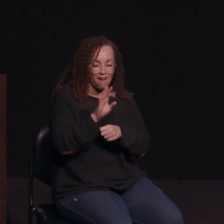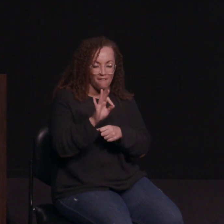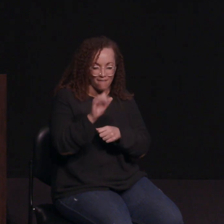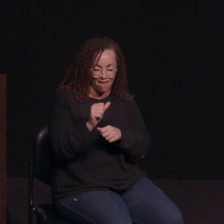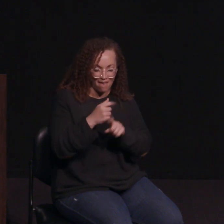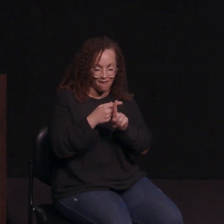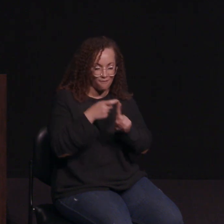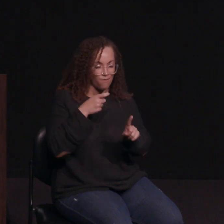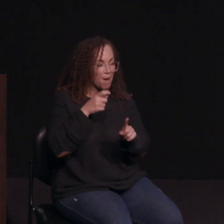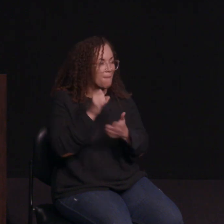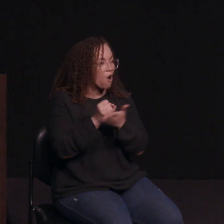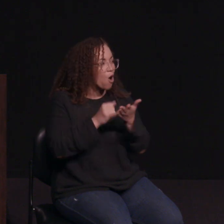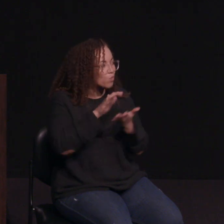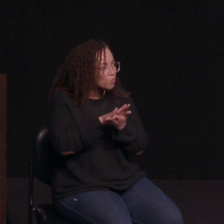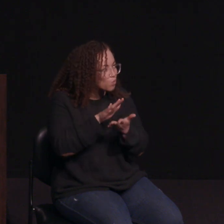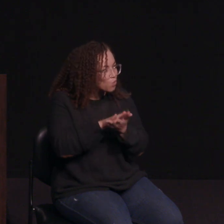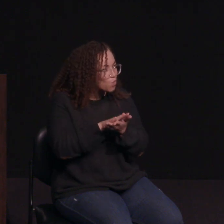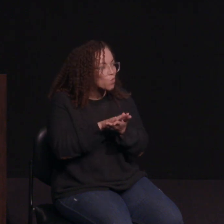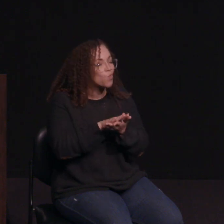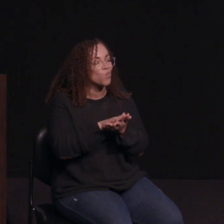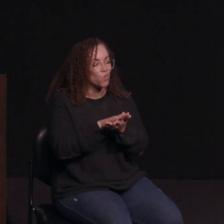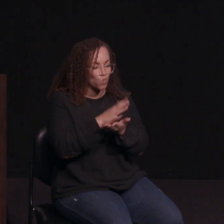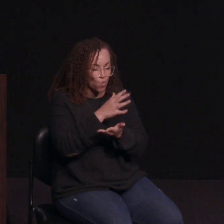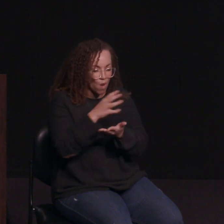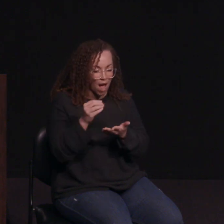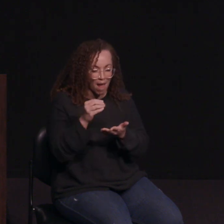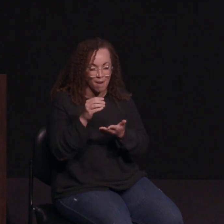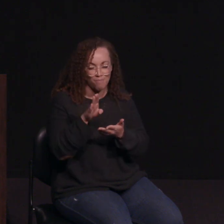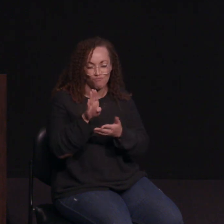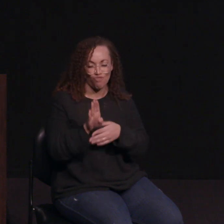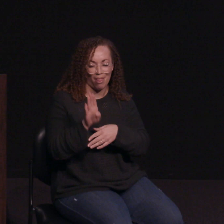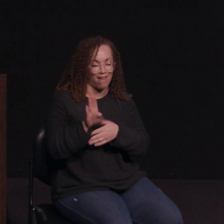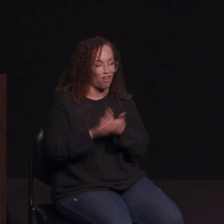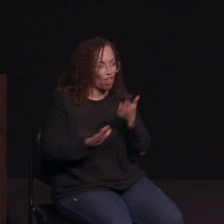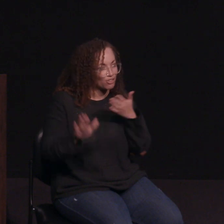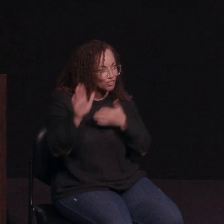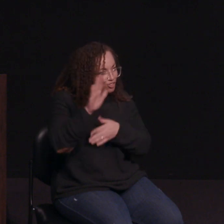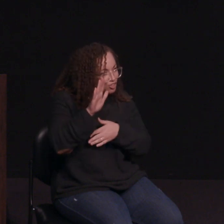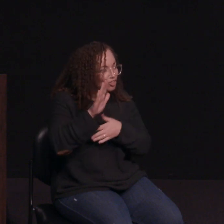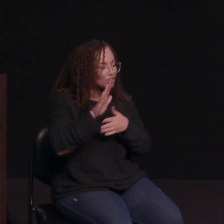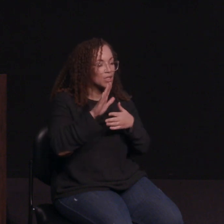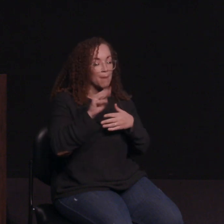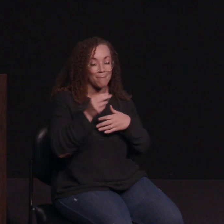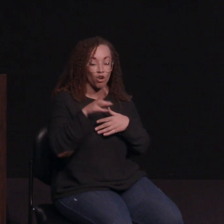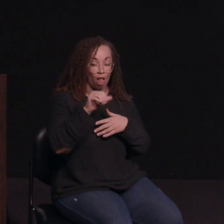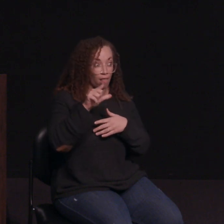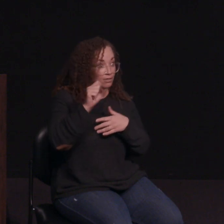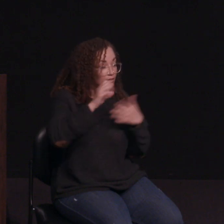and his MFA from Brooklyn College. Joshua Gabriel has created large-scale murals around New York City and has exhibited and performed